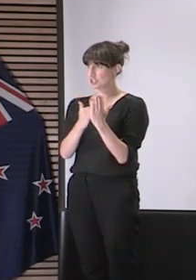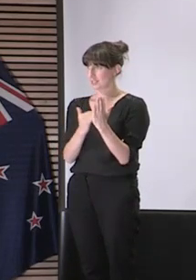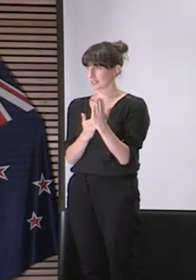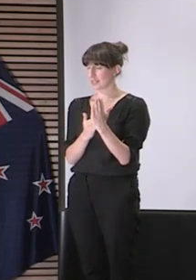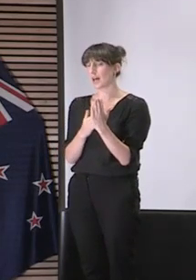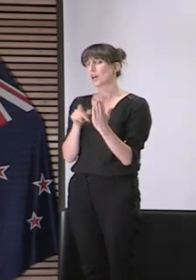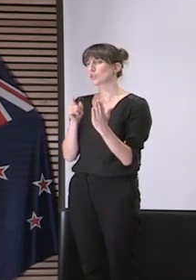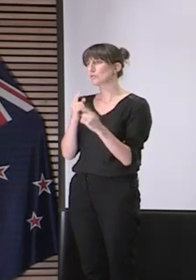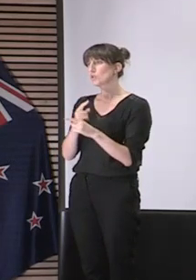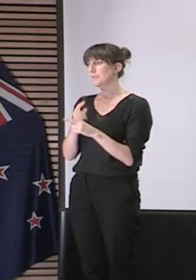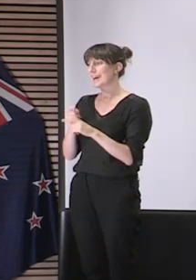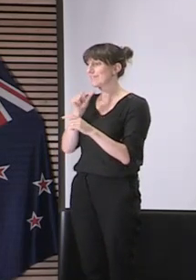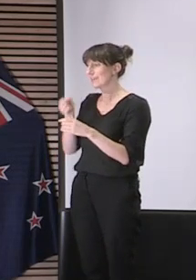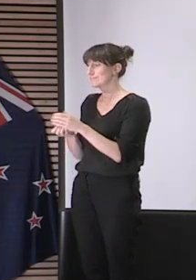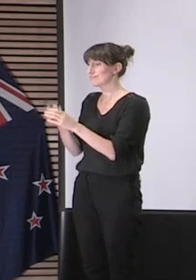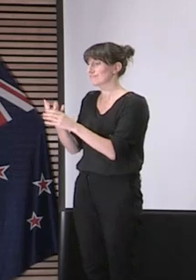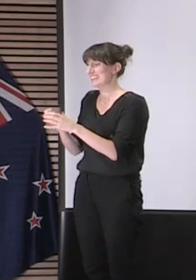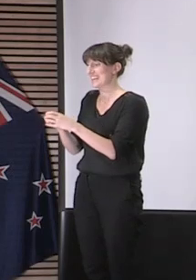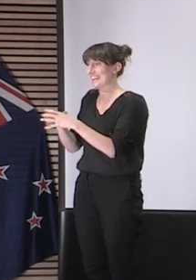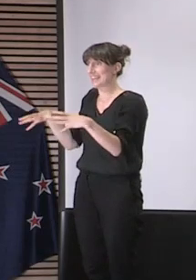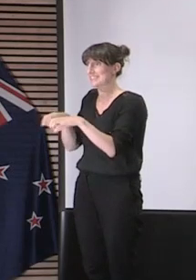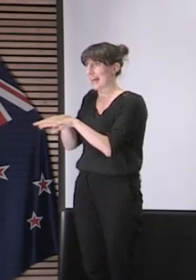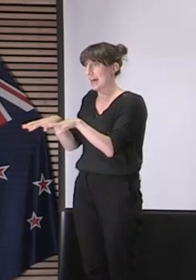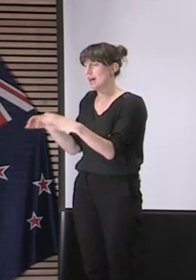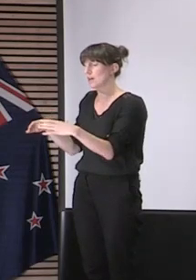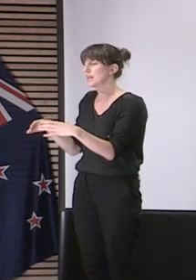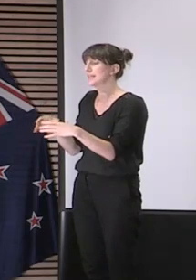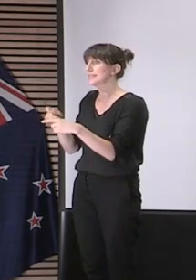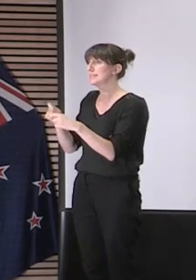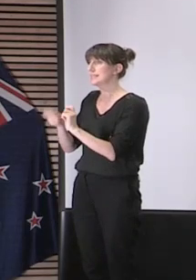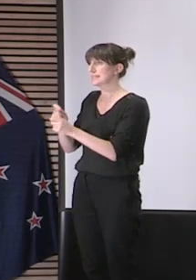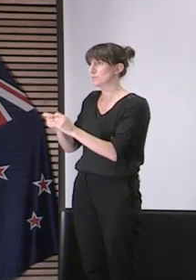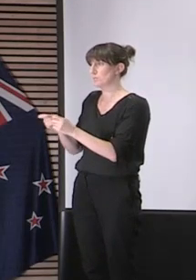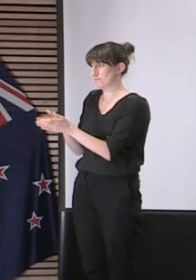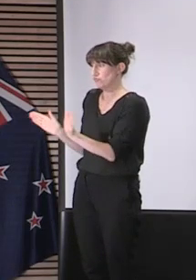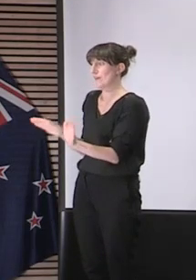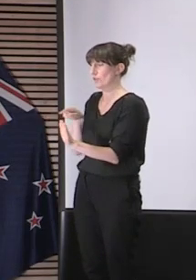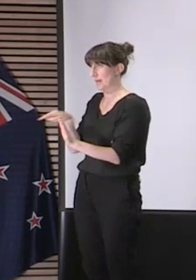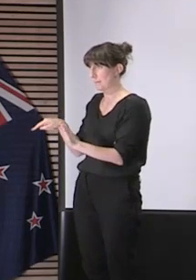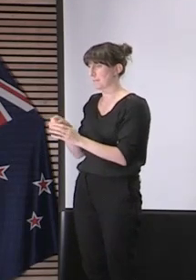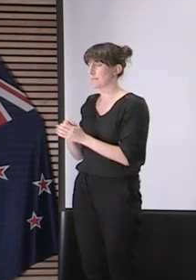from my colleagues, Dr Bloomfield, talked about broadening testing for